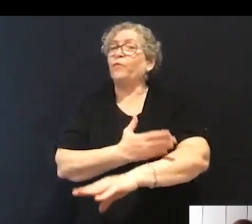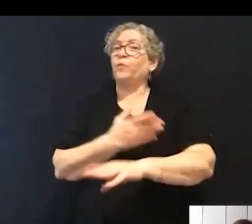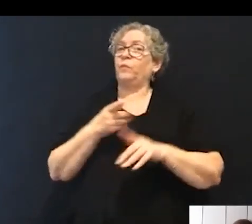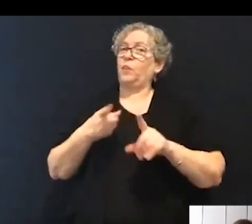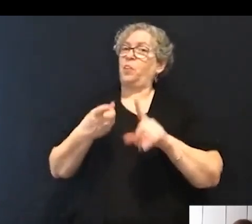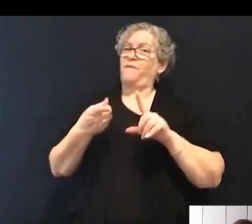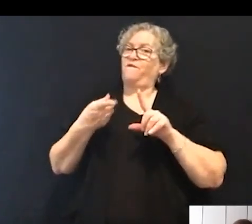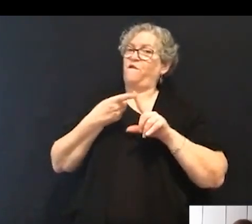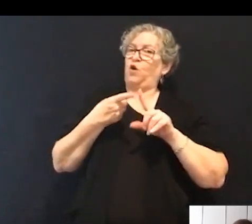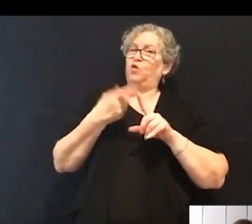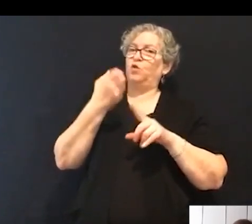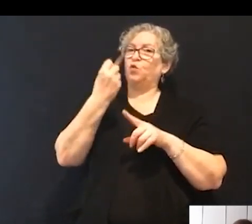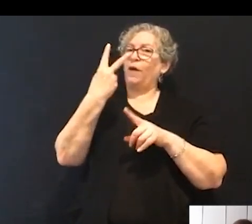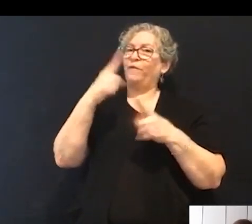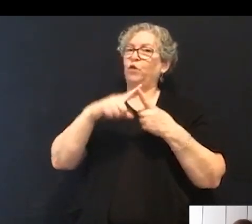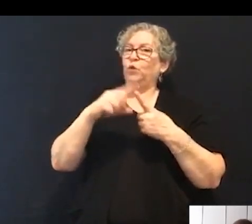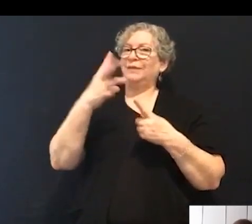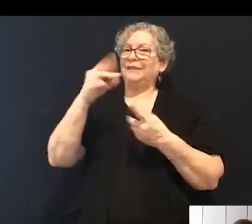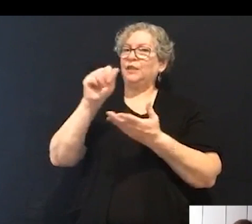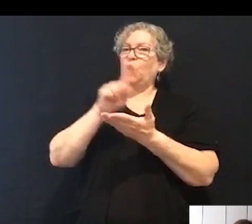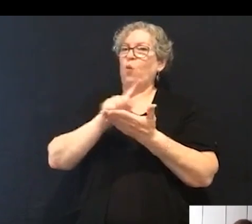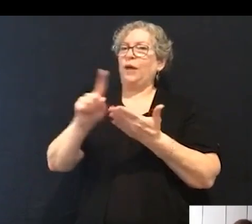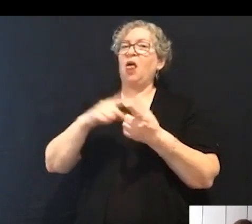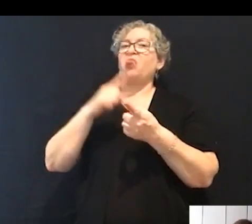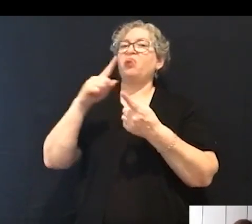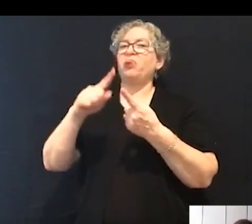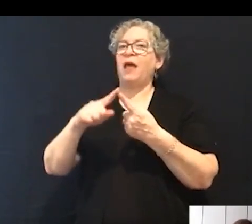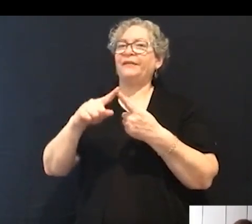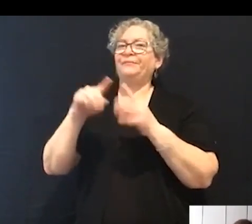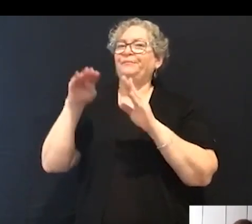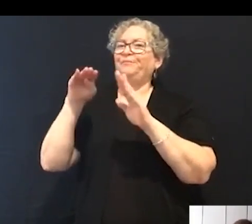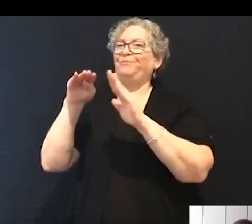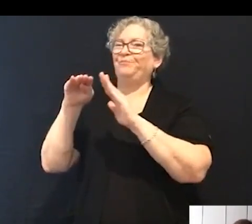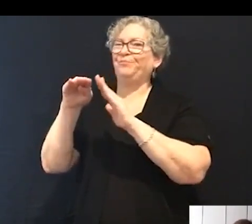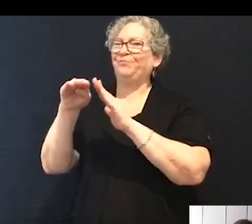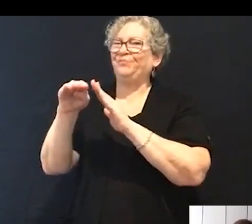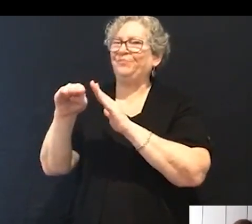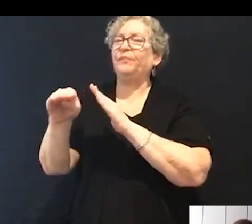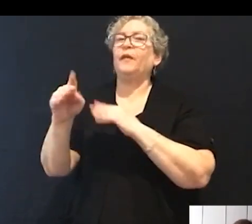to 16 weeks and then the decline whereas the contralateral eye,